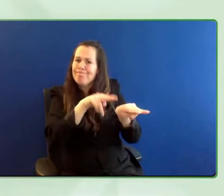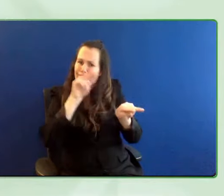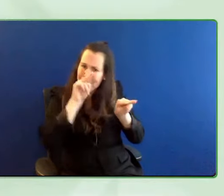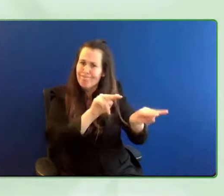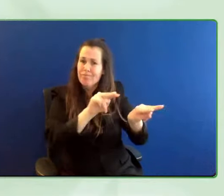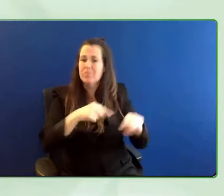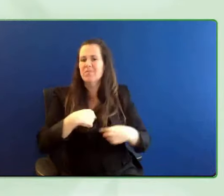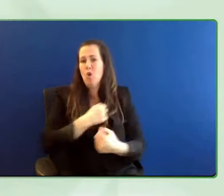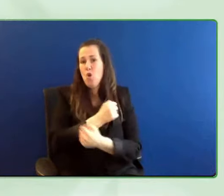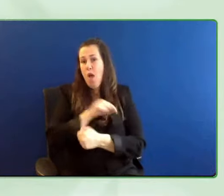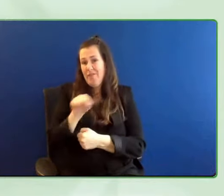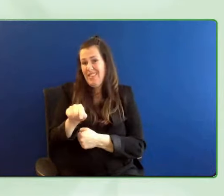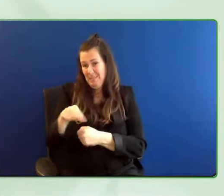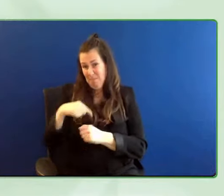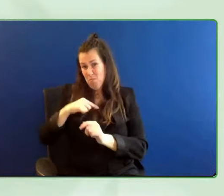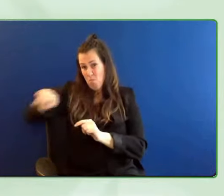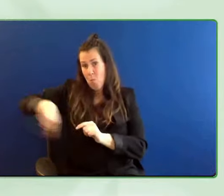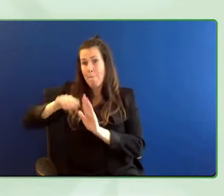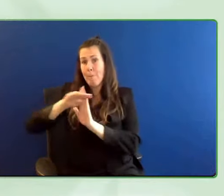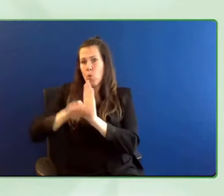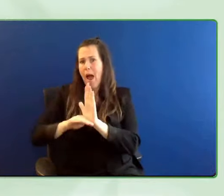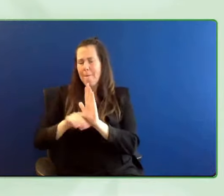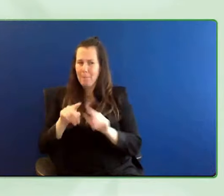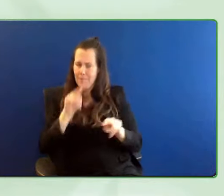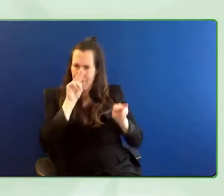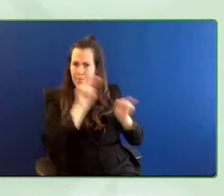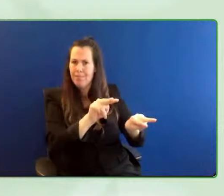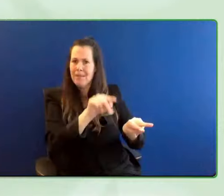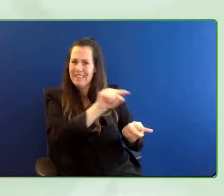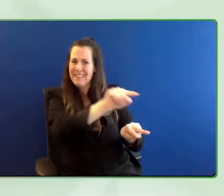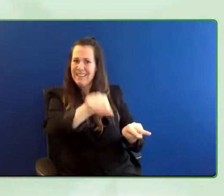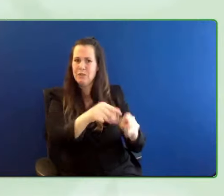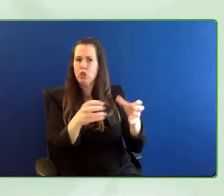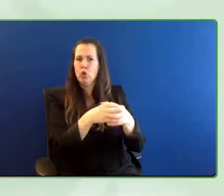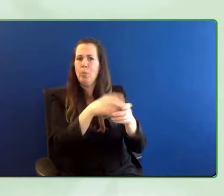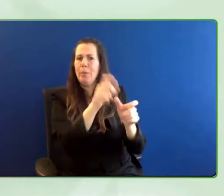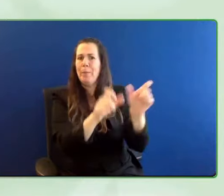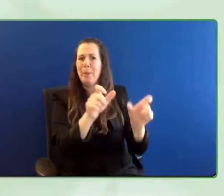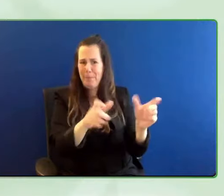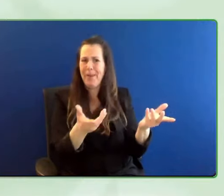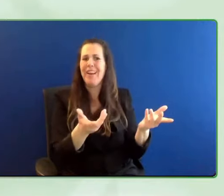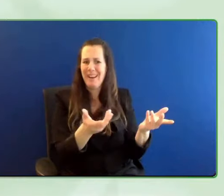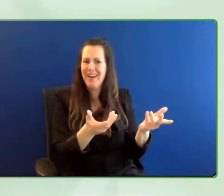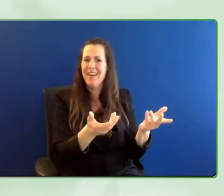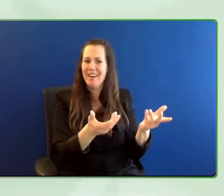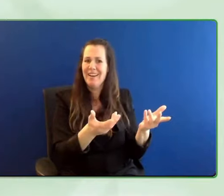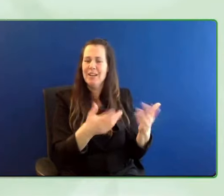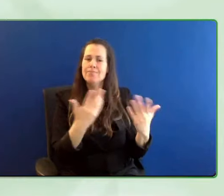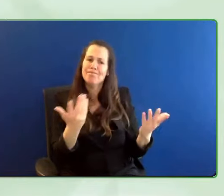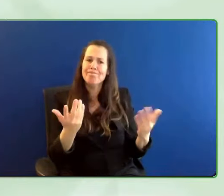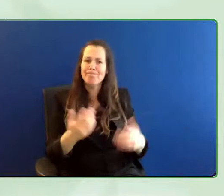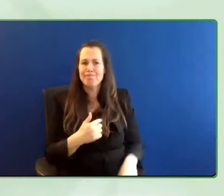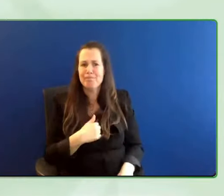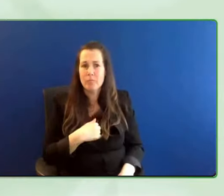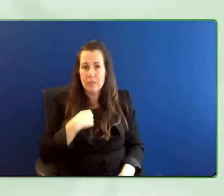So caregiving is awareness and support, these are the things that are really going to shift